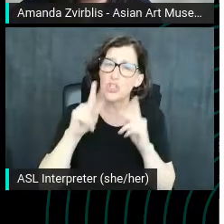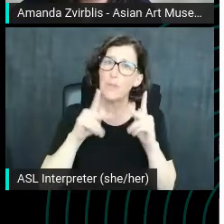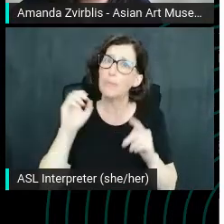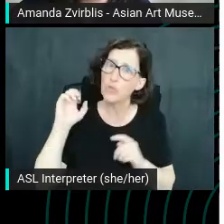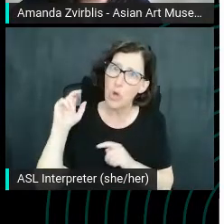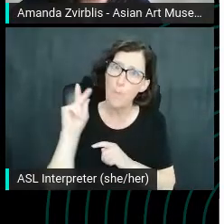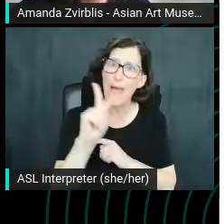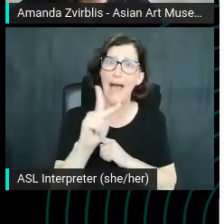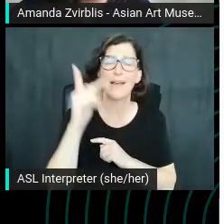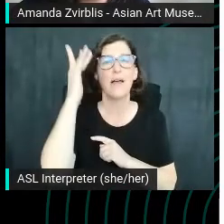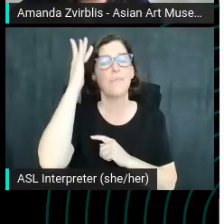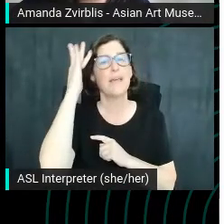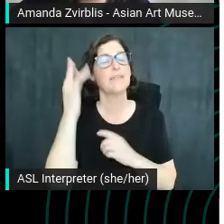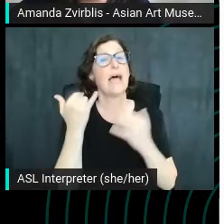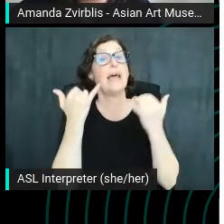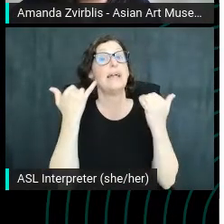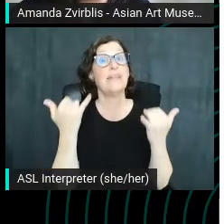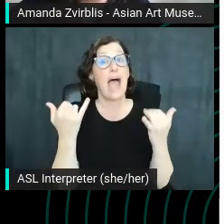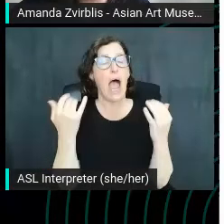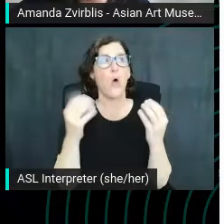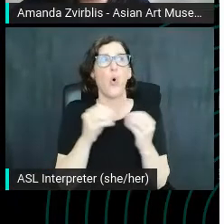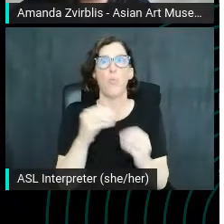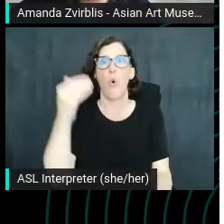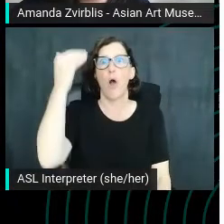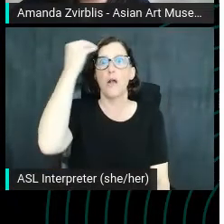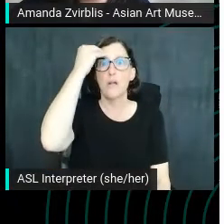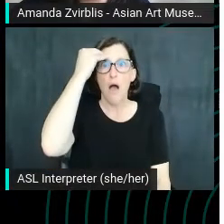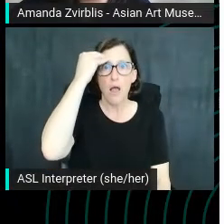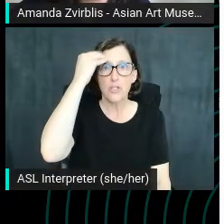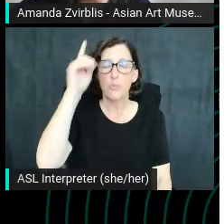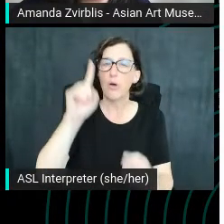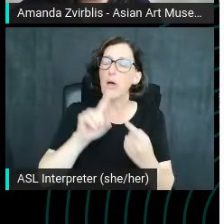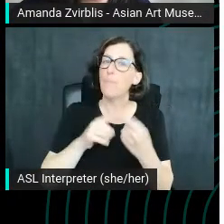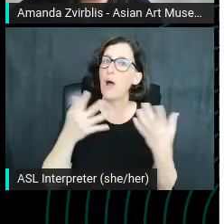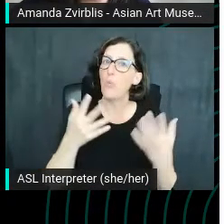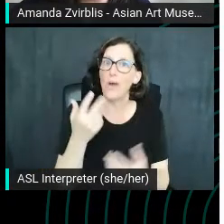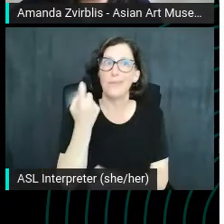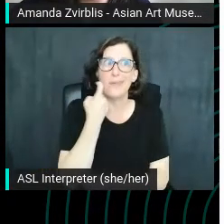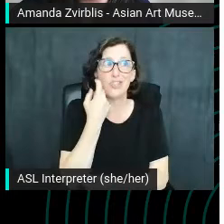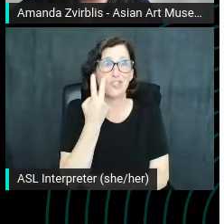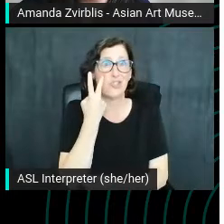because they're now more knowledgable about what they saw during their first visit,